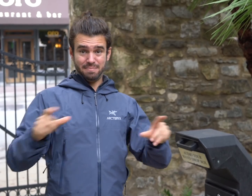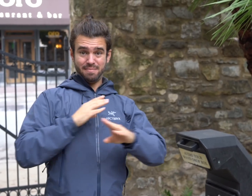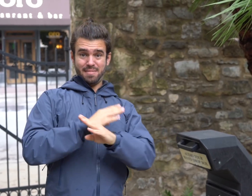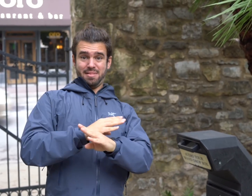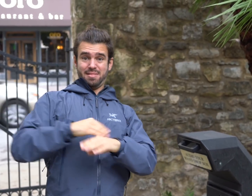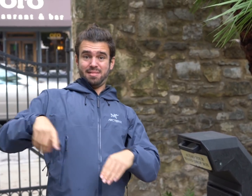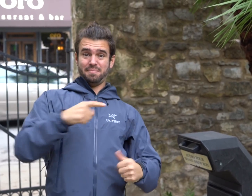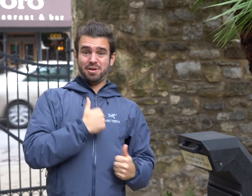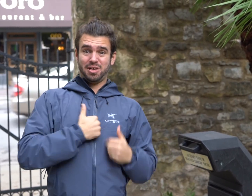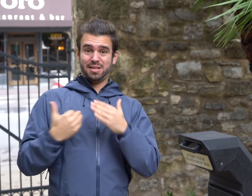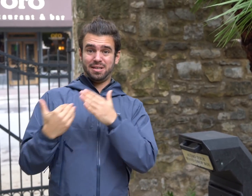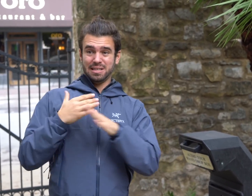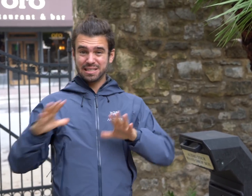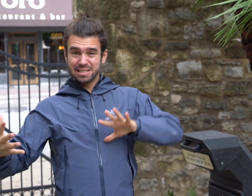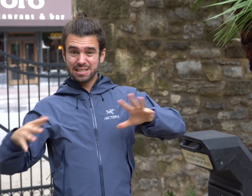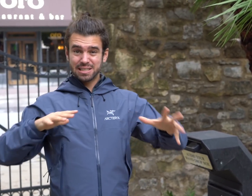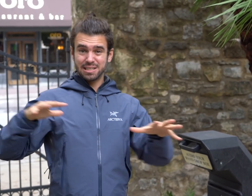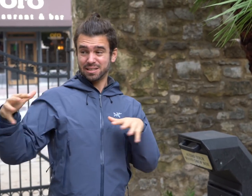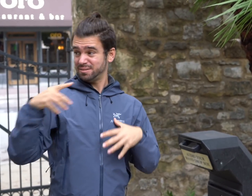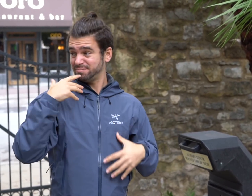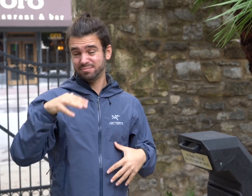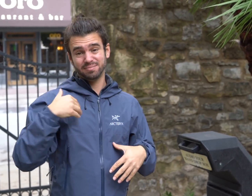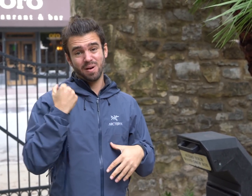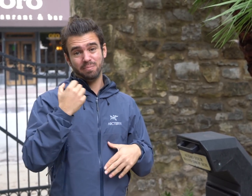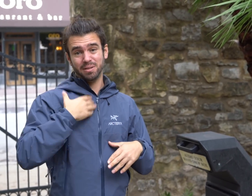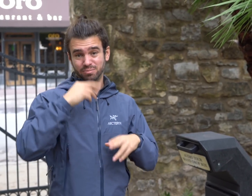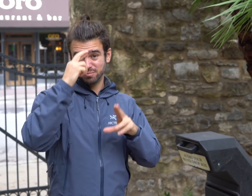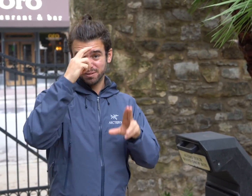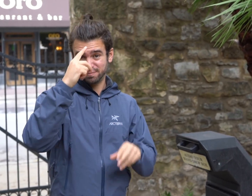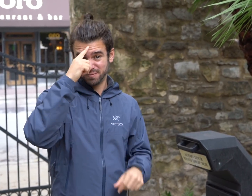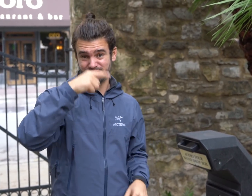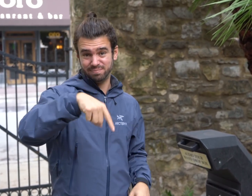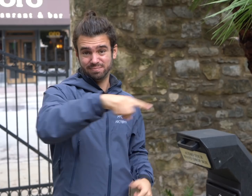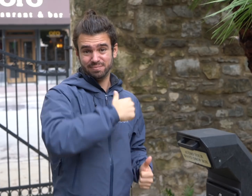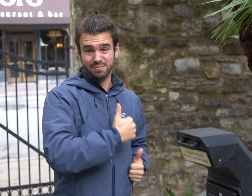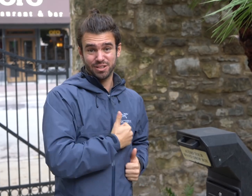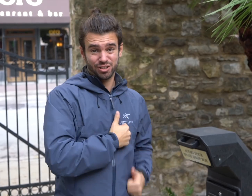They managed to defend themselves against them.... I hold my respect for them.